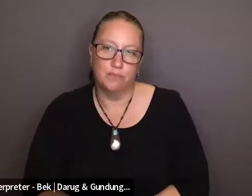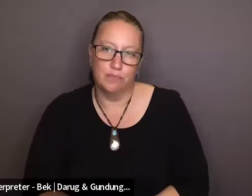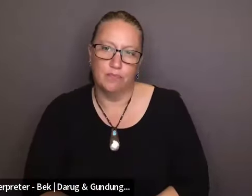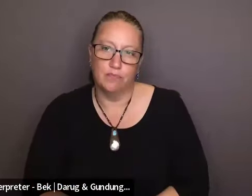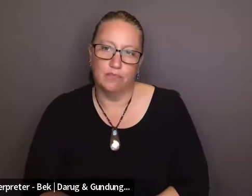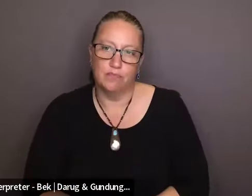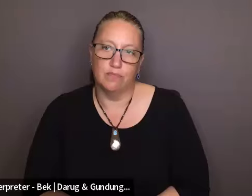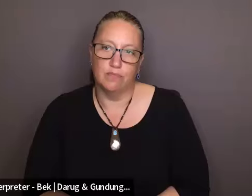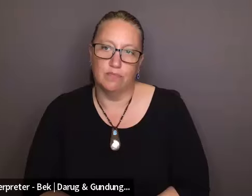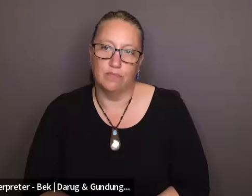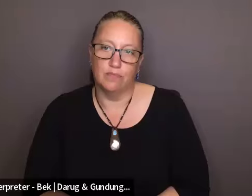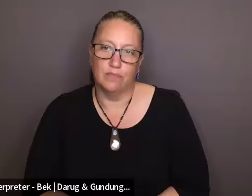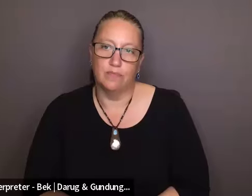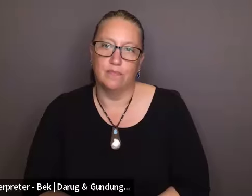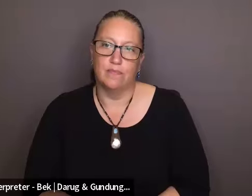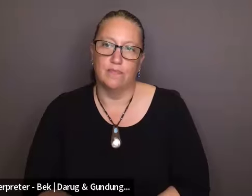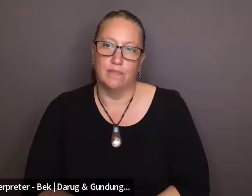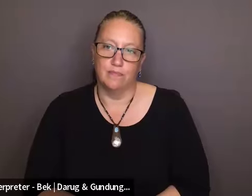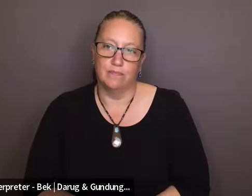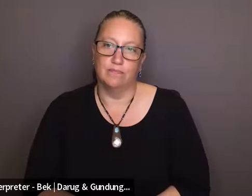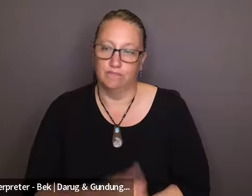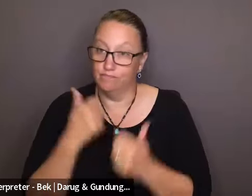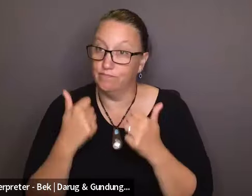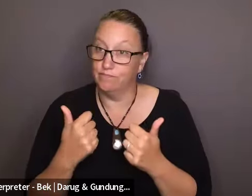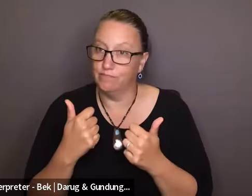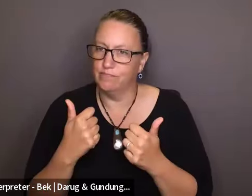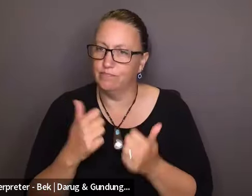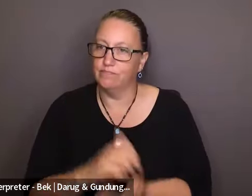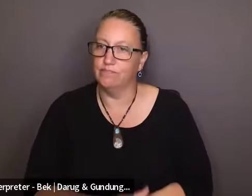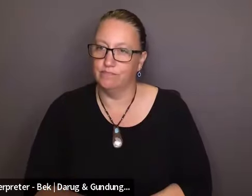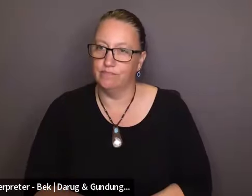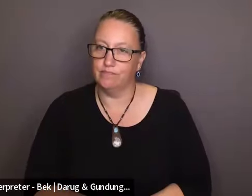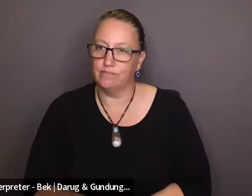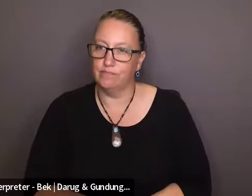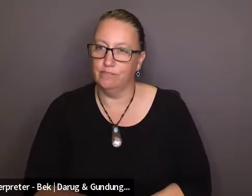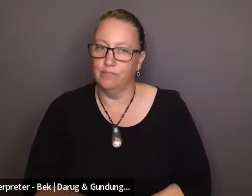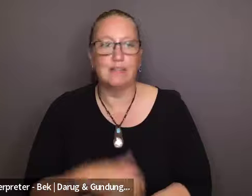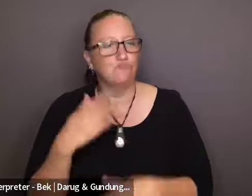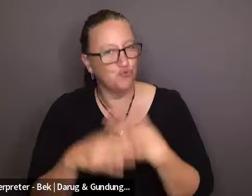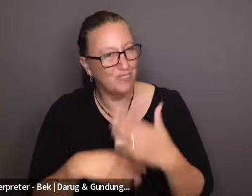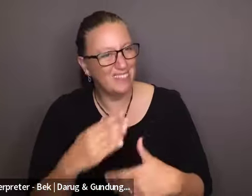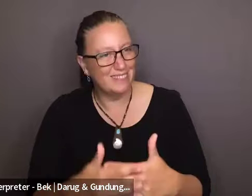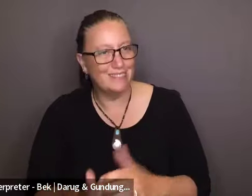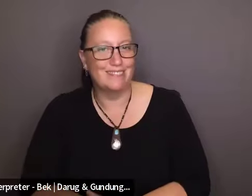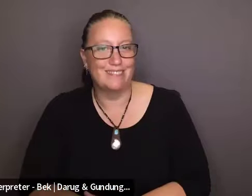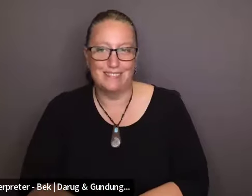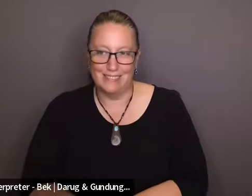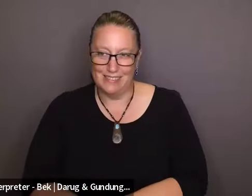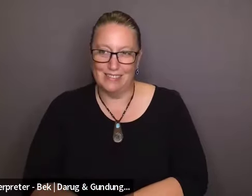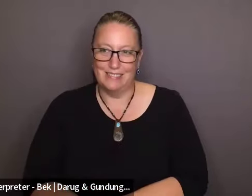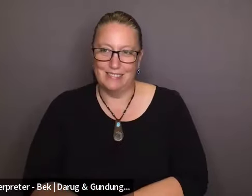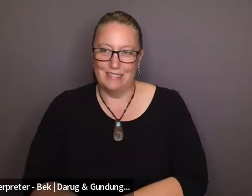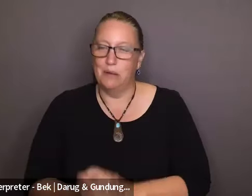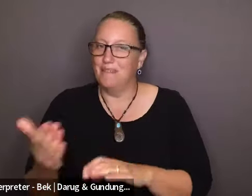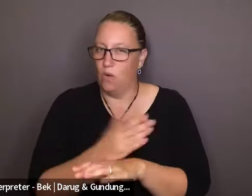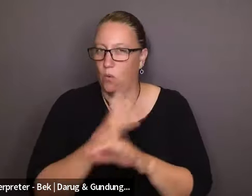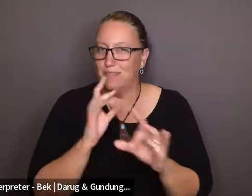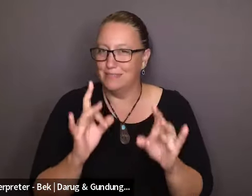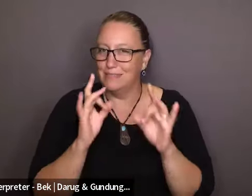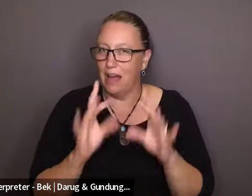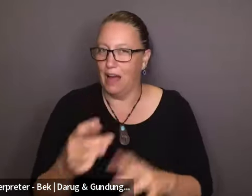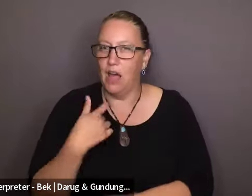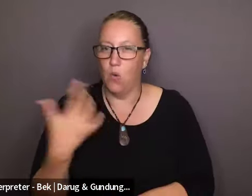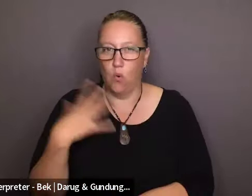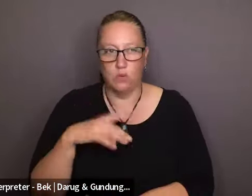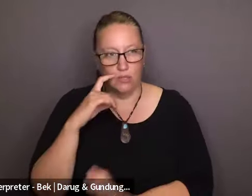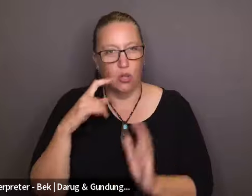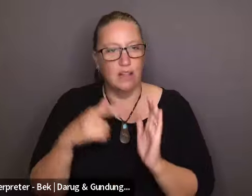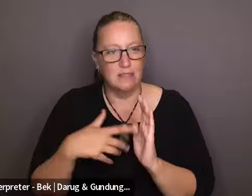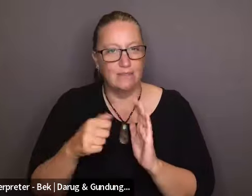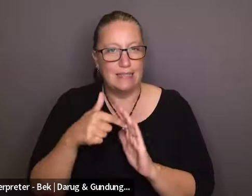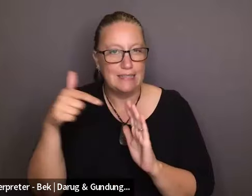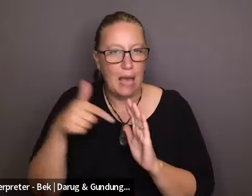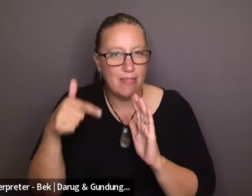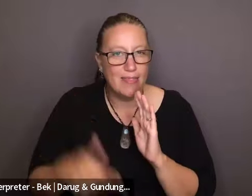message the team in the chat as well.